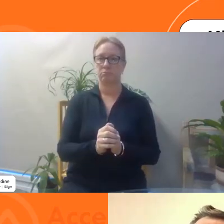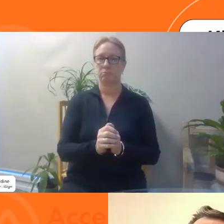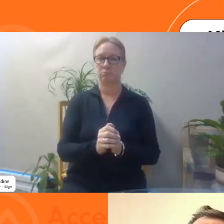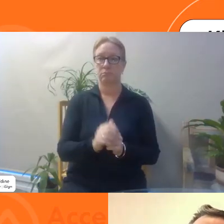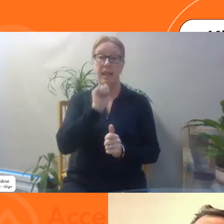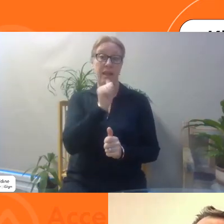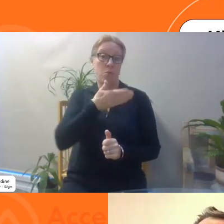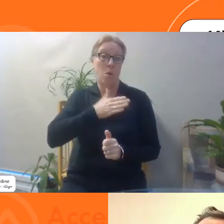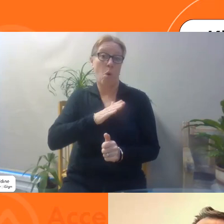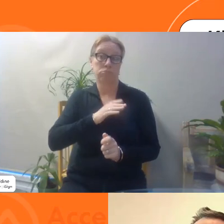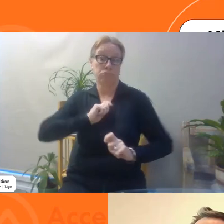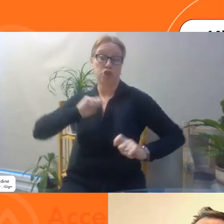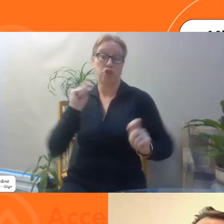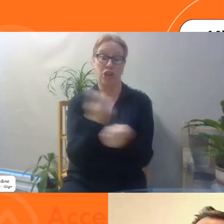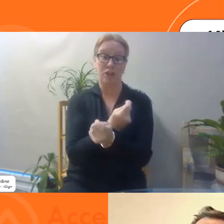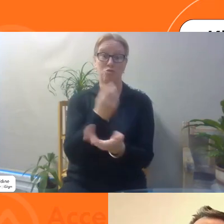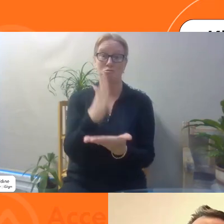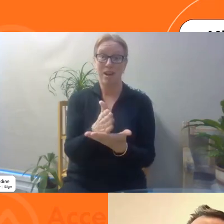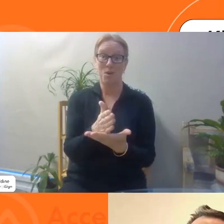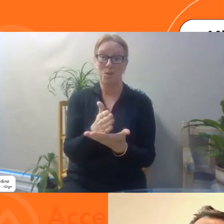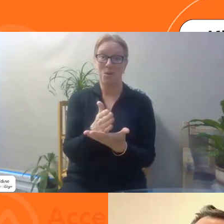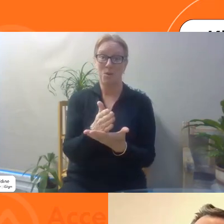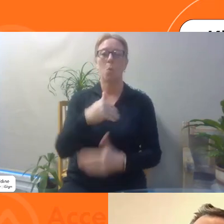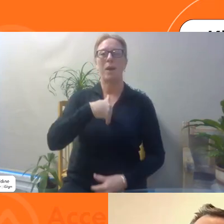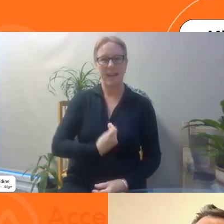make some real change, we need to really look at what happens